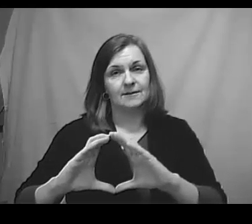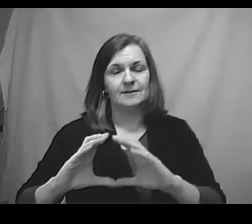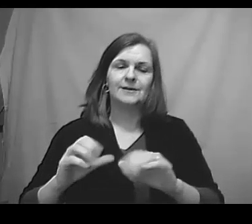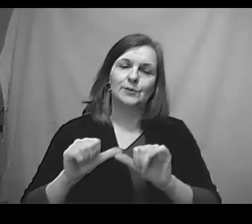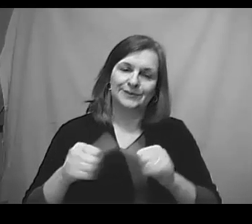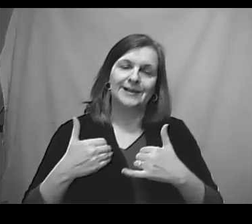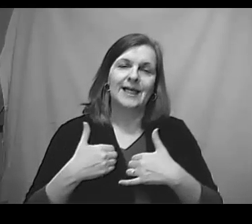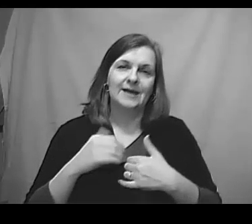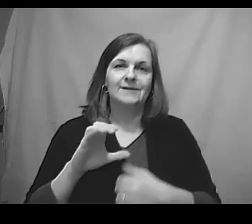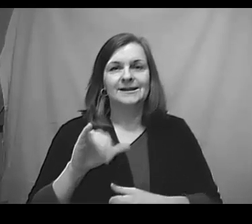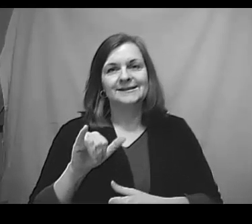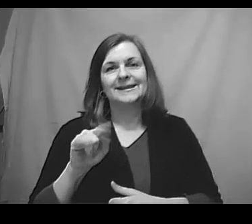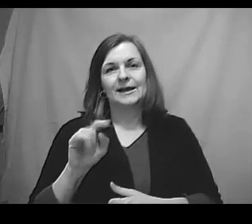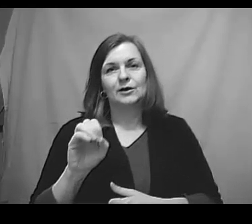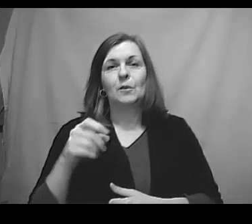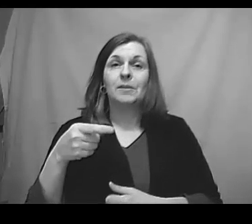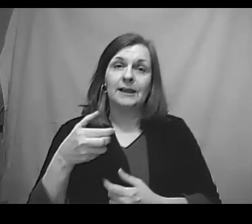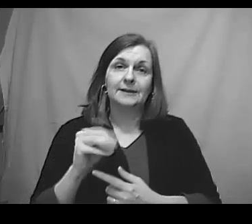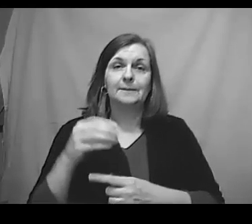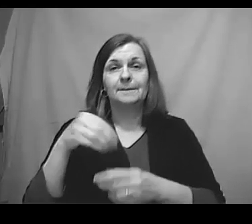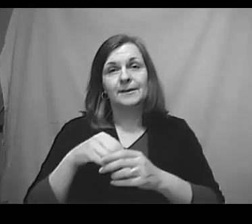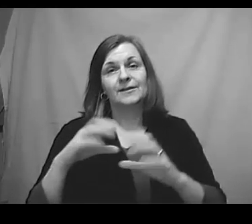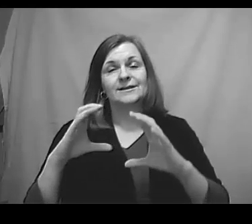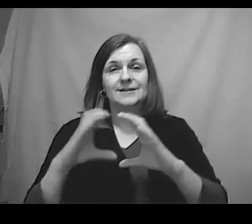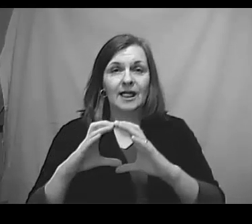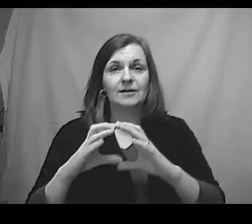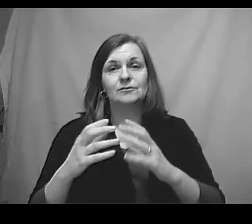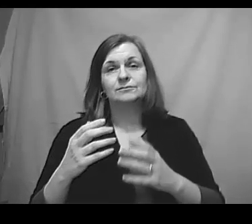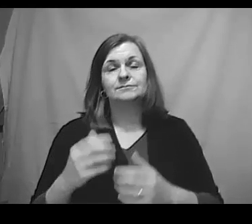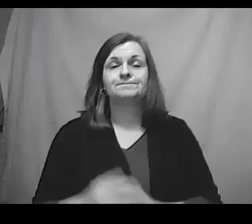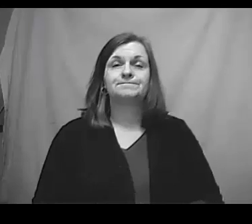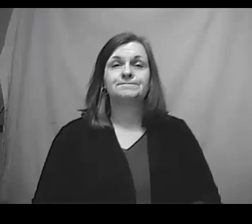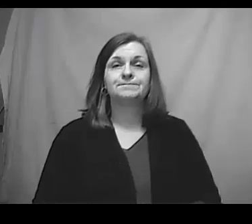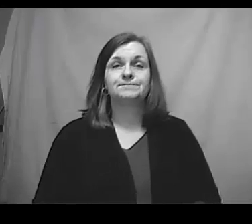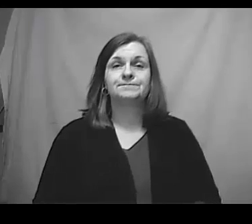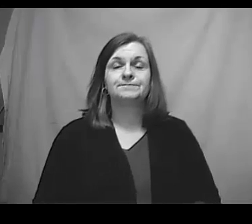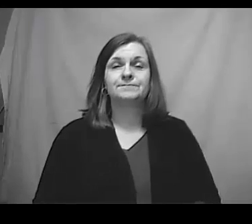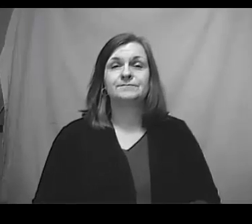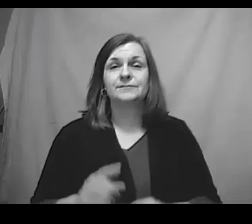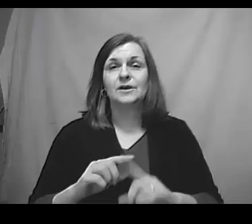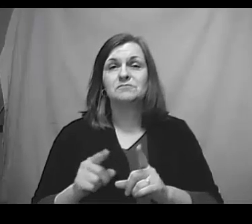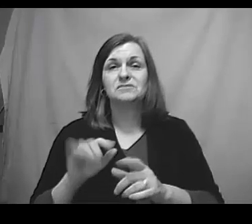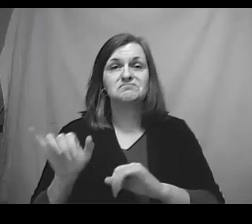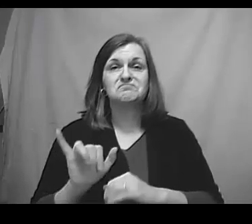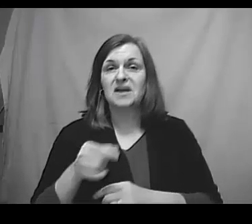we'd still have cytoplasm filling the inside of the cell and so on but just like you this the basic